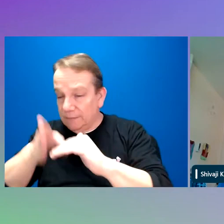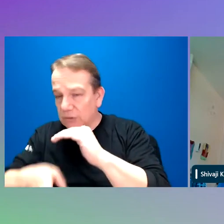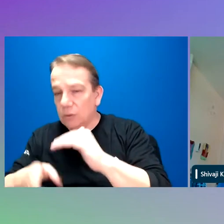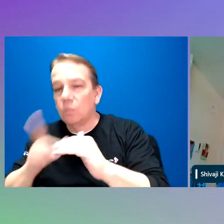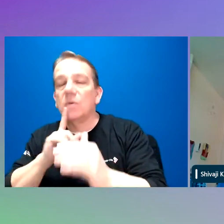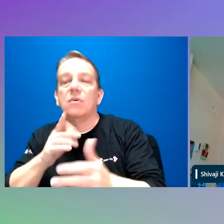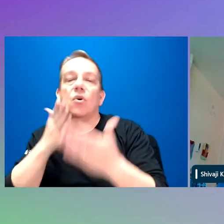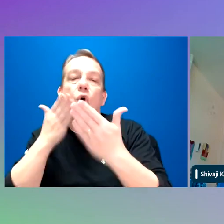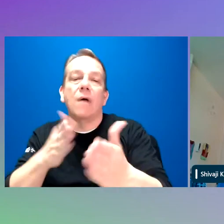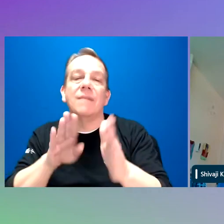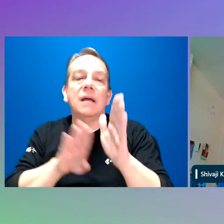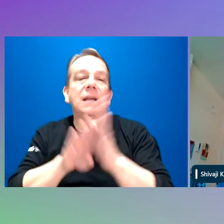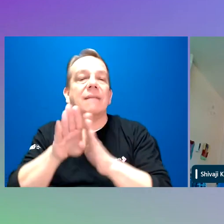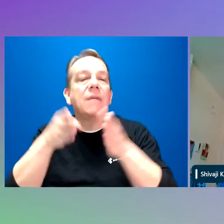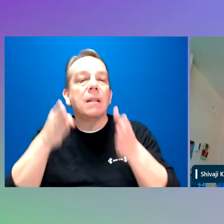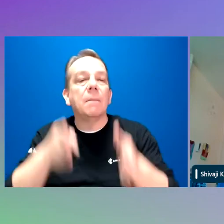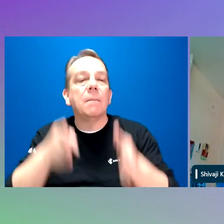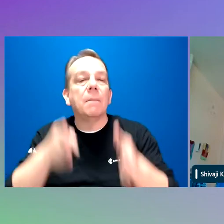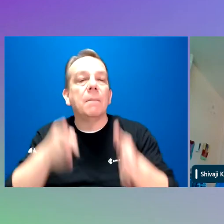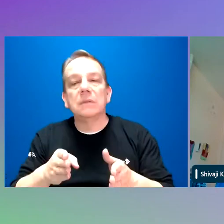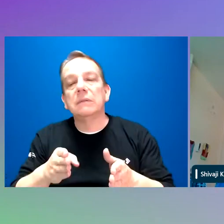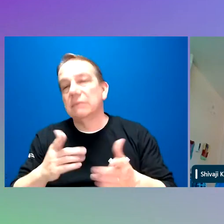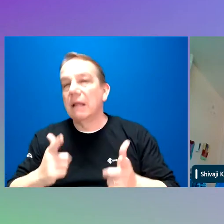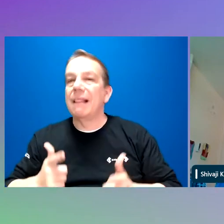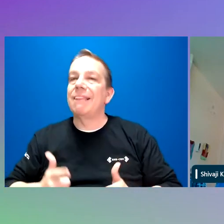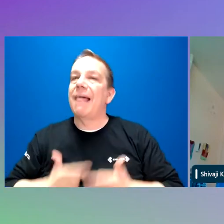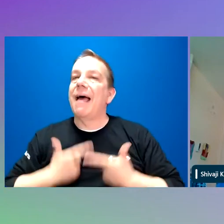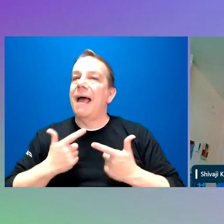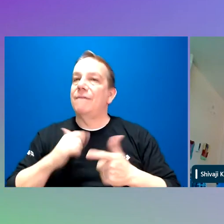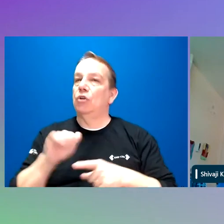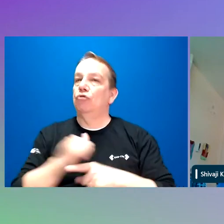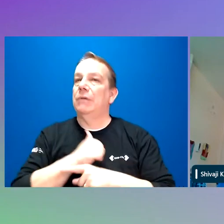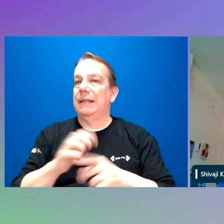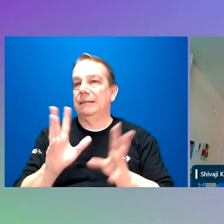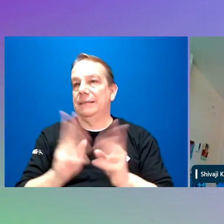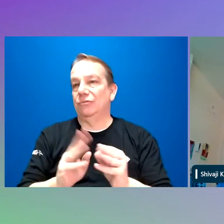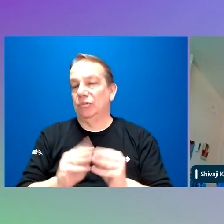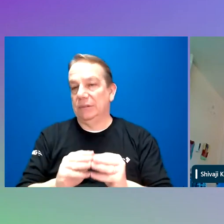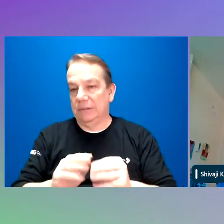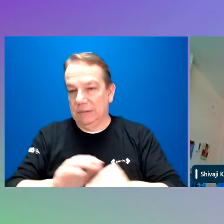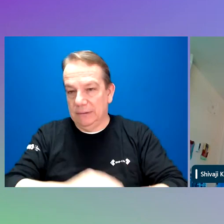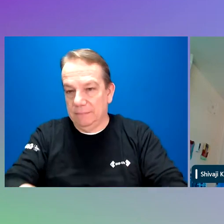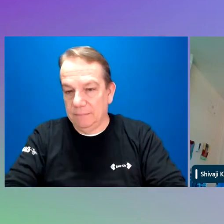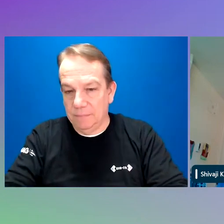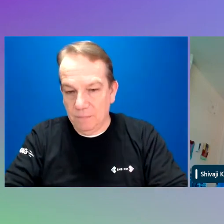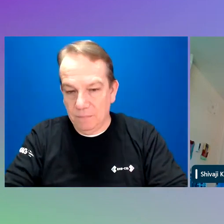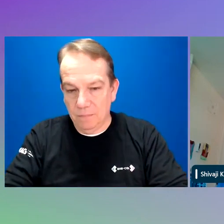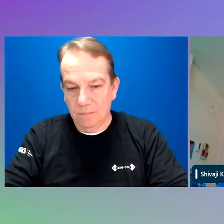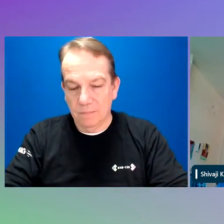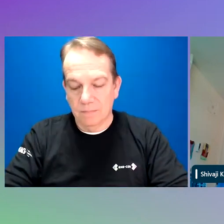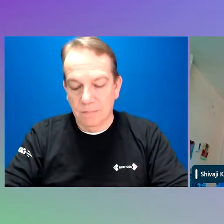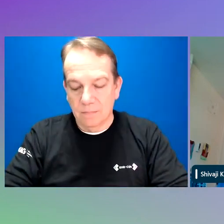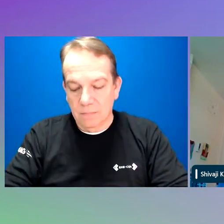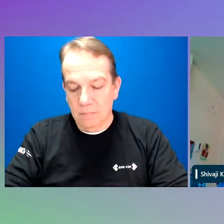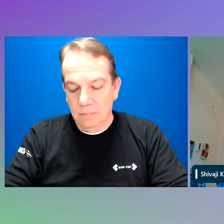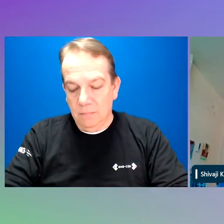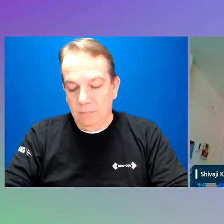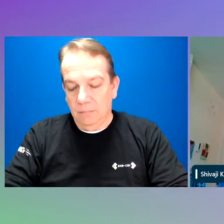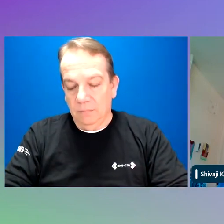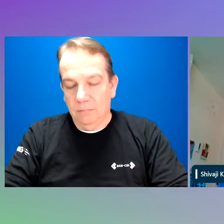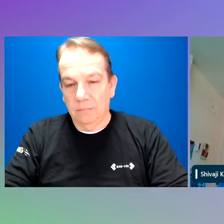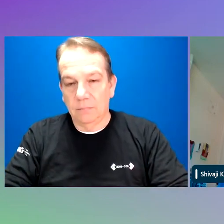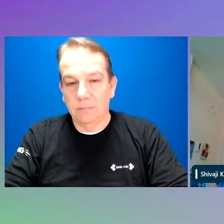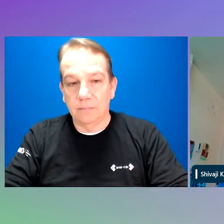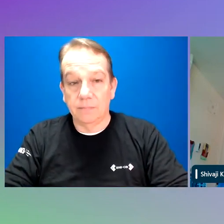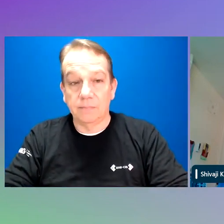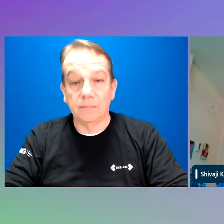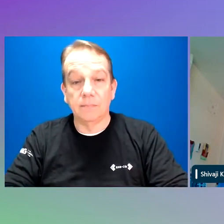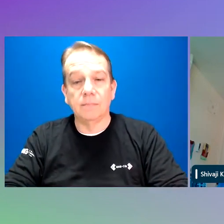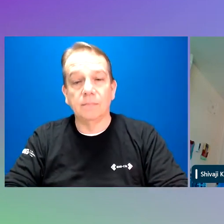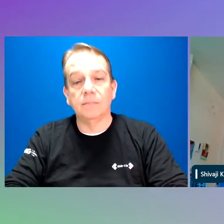training sessions as thank you